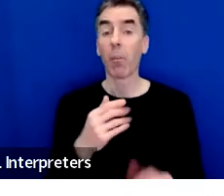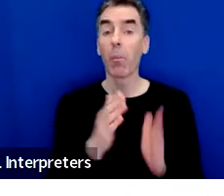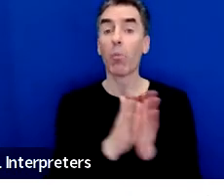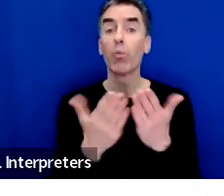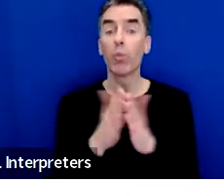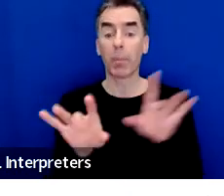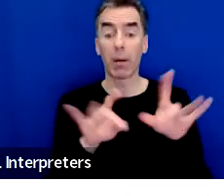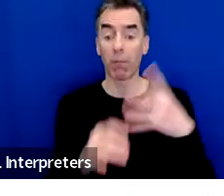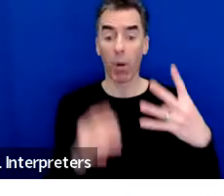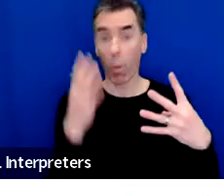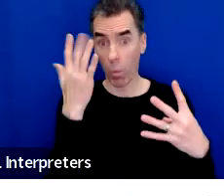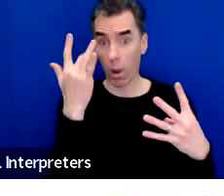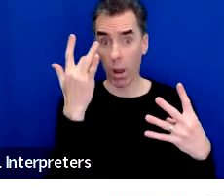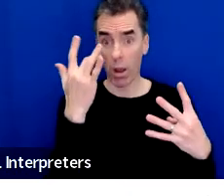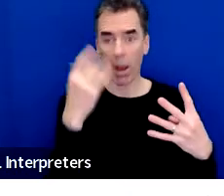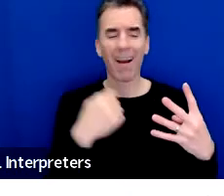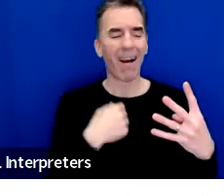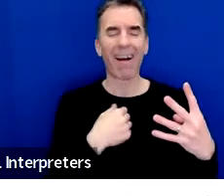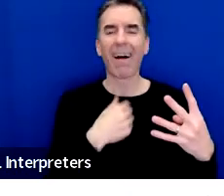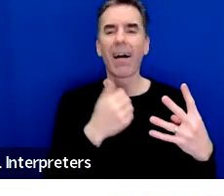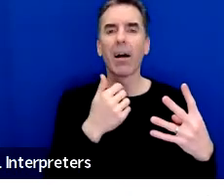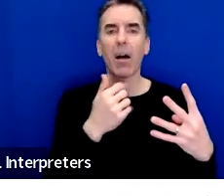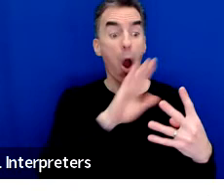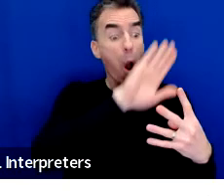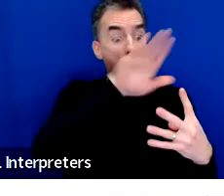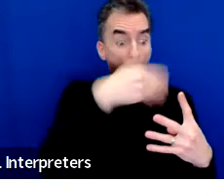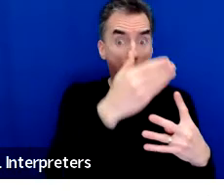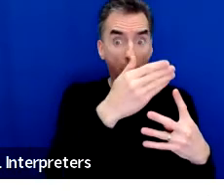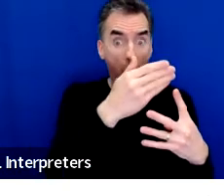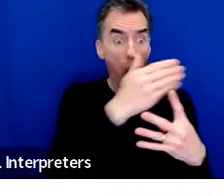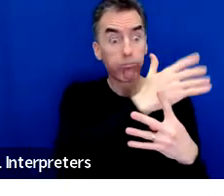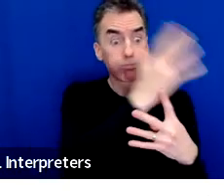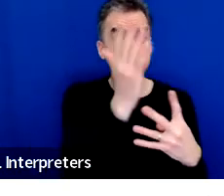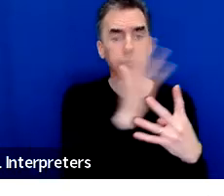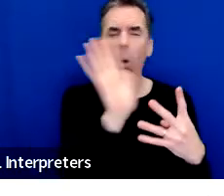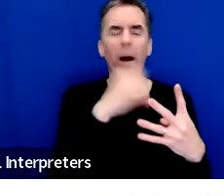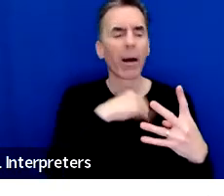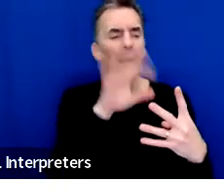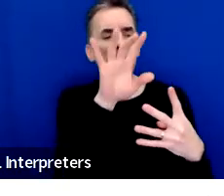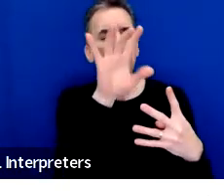because I only use certain chapters or sections from each of them. So I did have to do some curating,